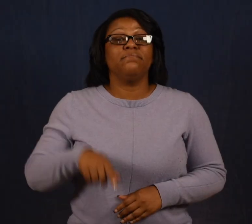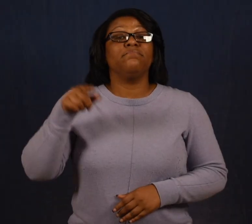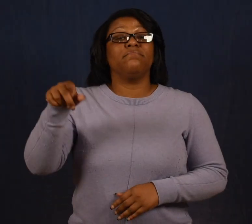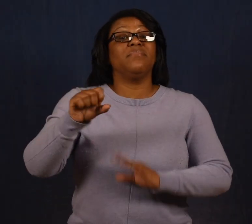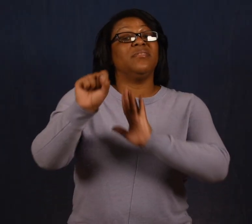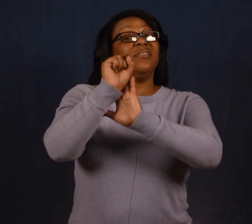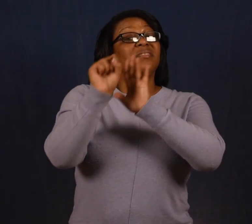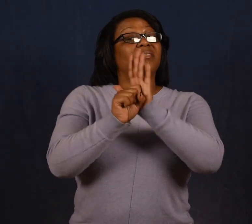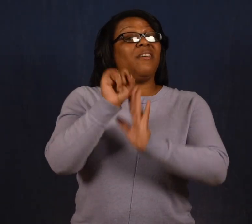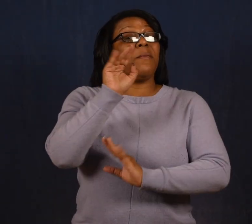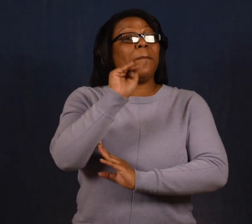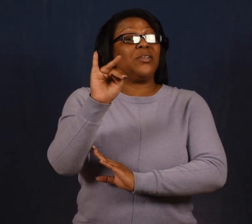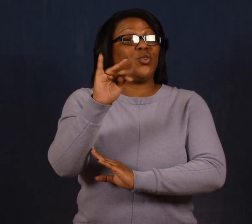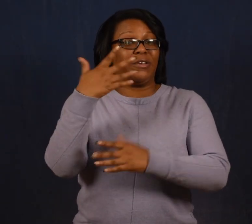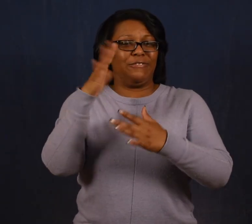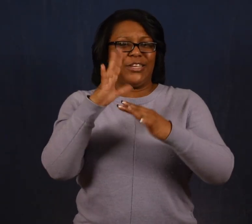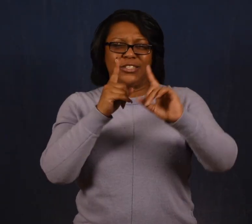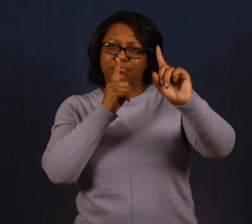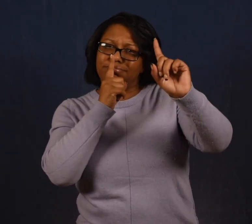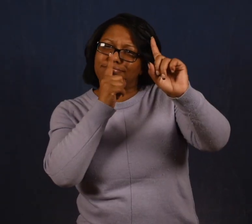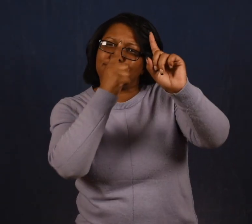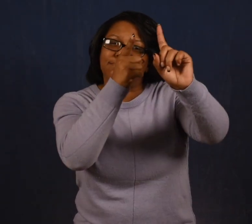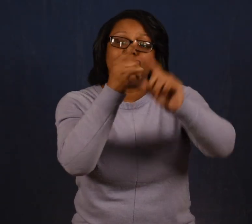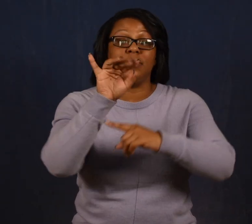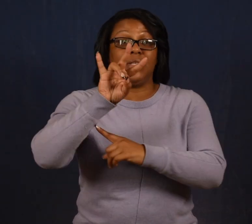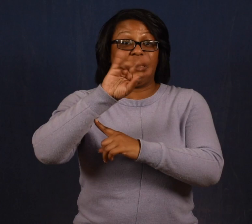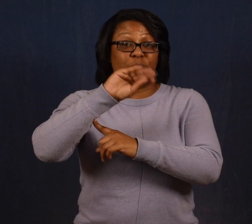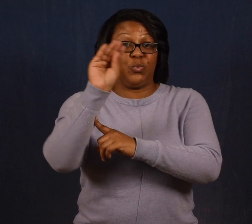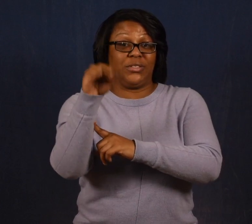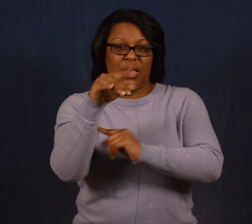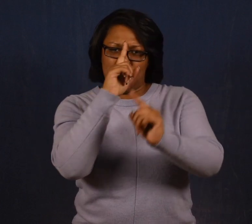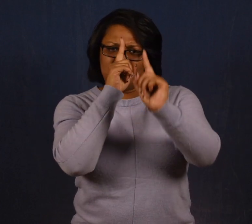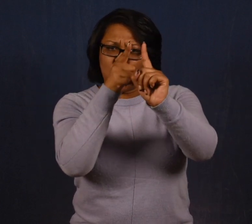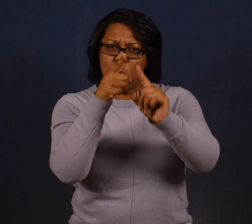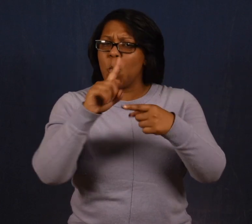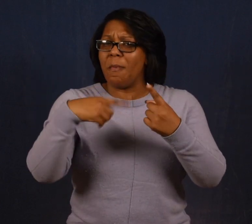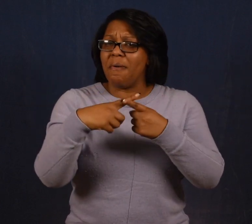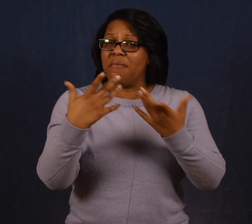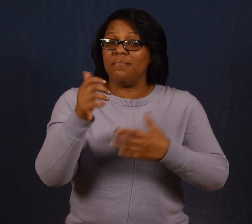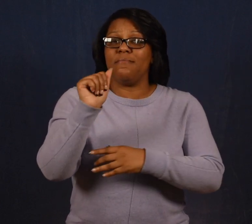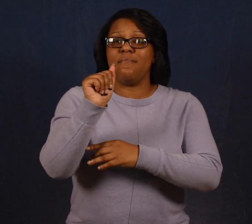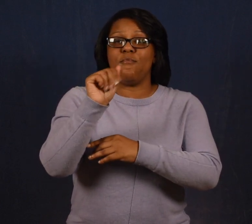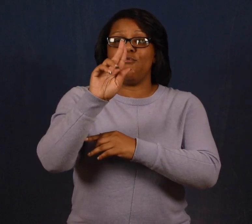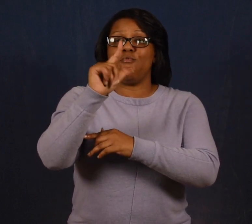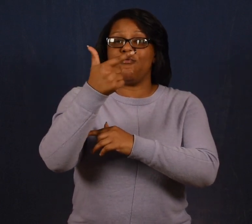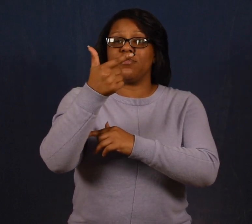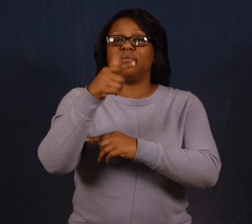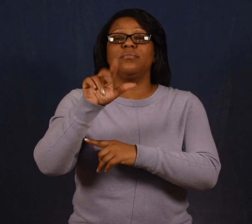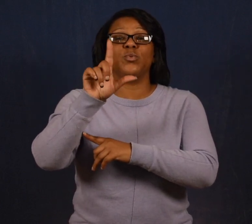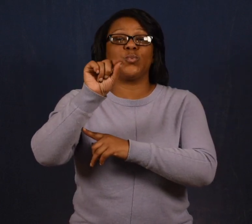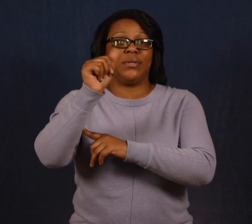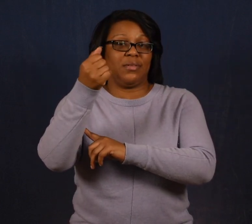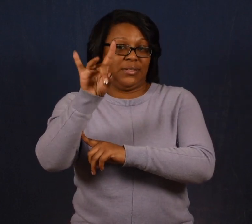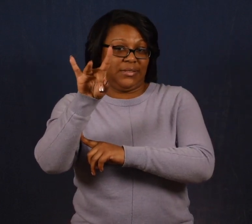The State of Minnesota reached the 7% goal in August 2018.